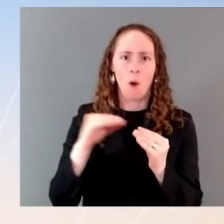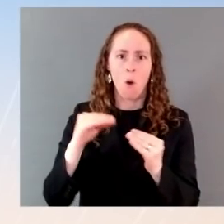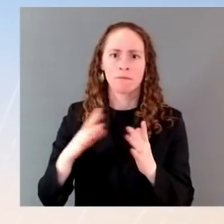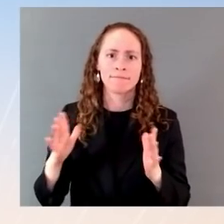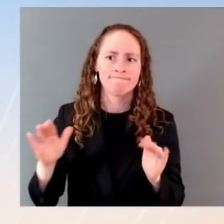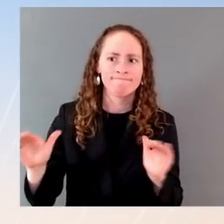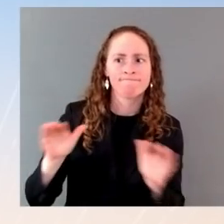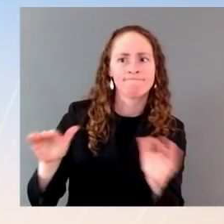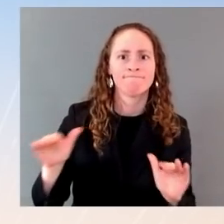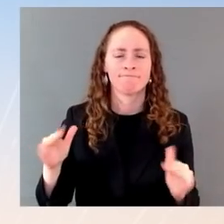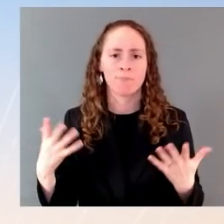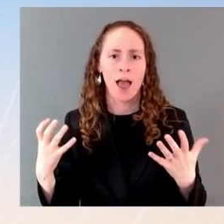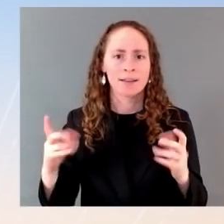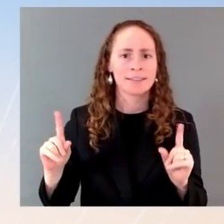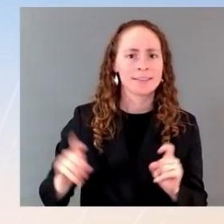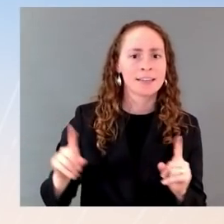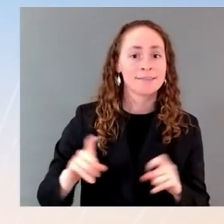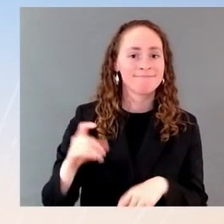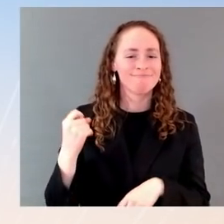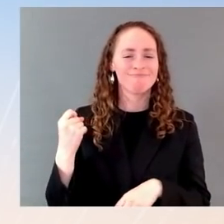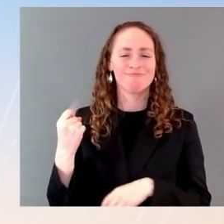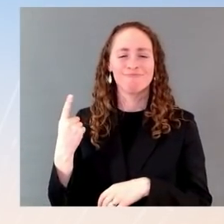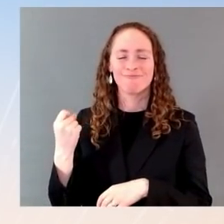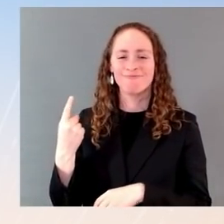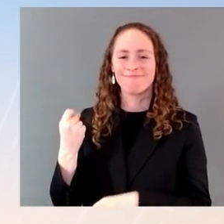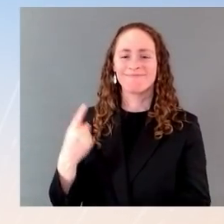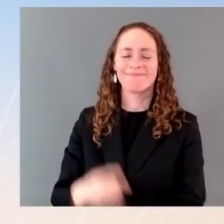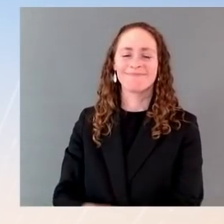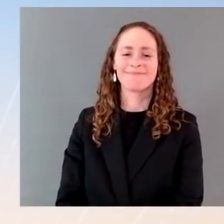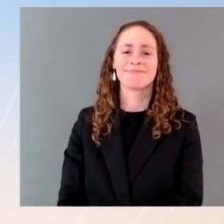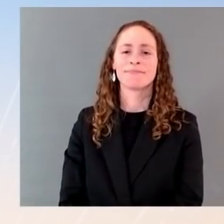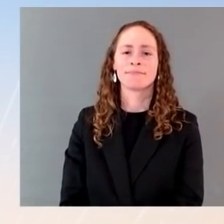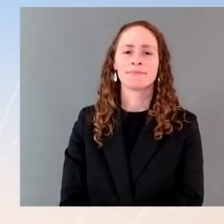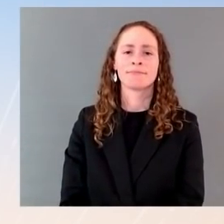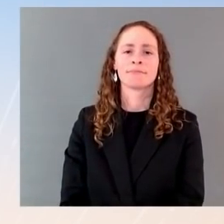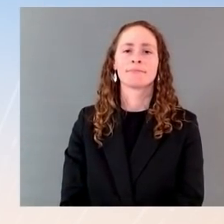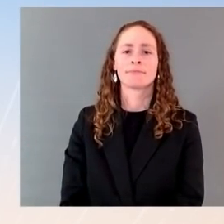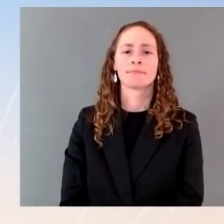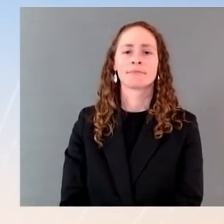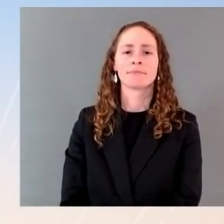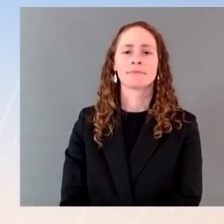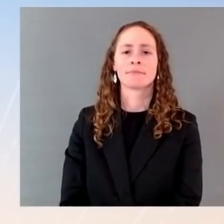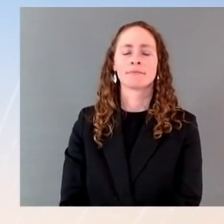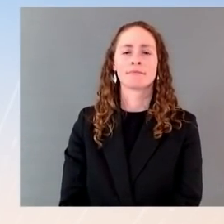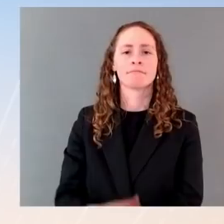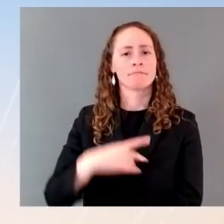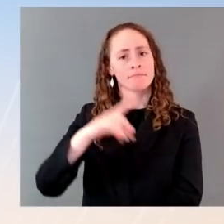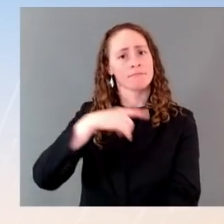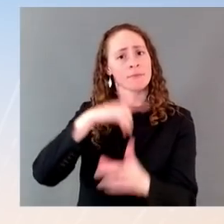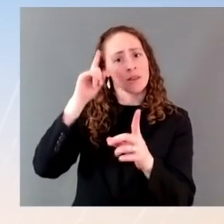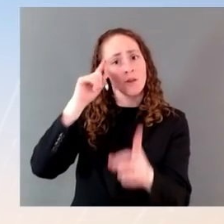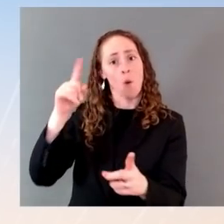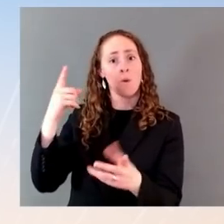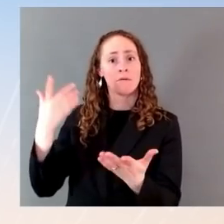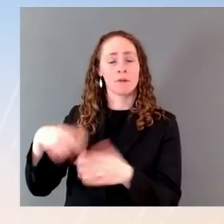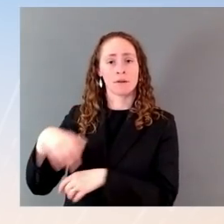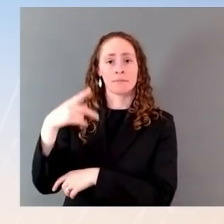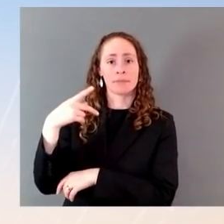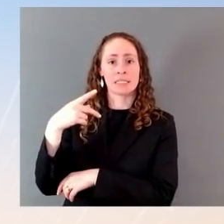asymptomatic PCR and point-of-care tests critical to helping the majority of Americans who have private insurance not worry about burdensome test costs.